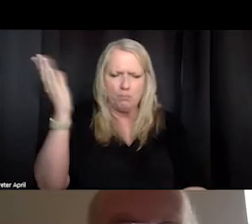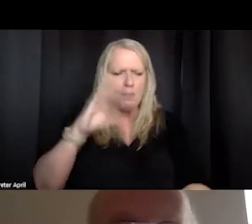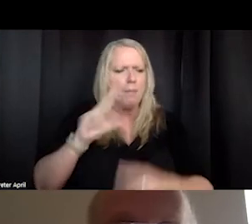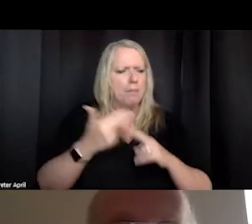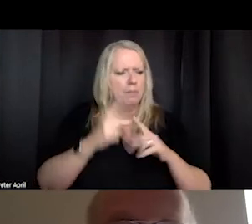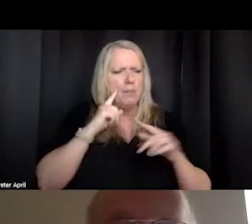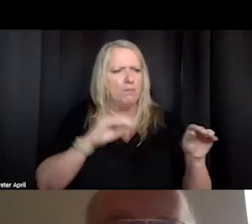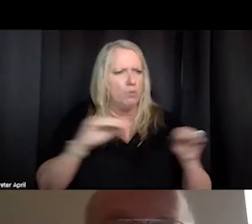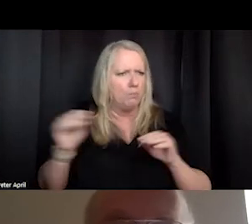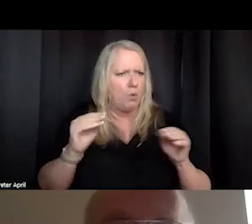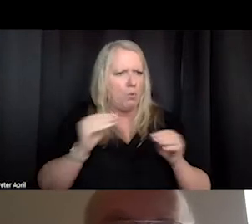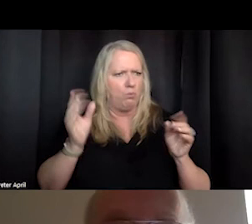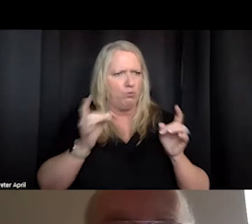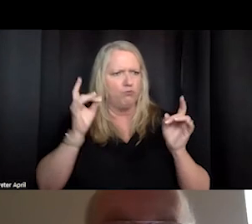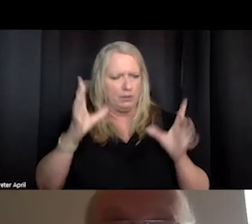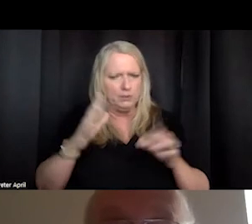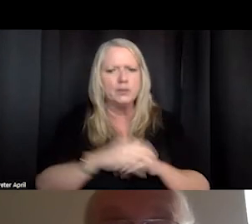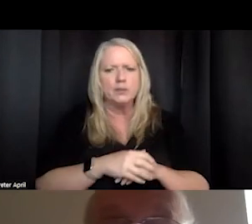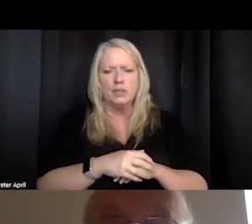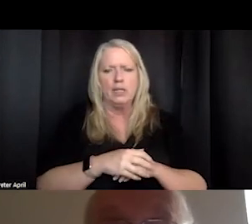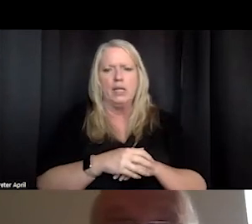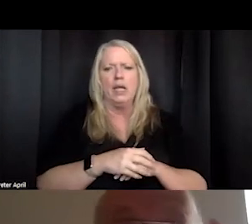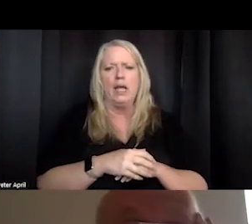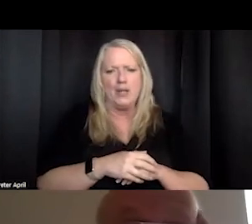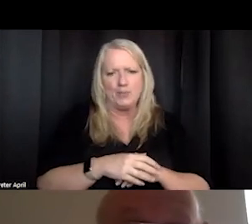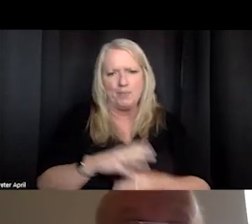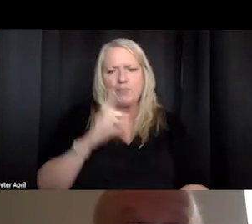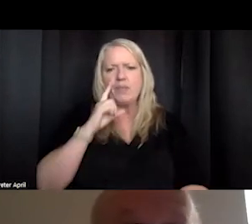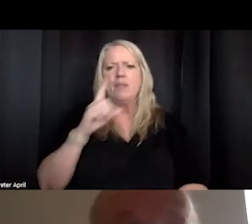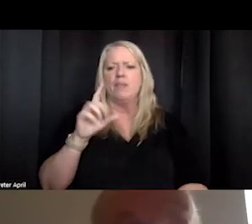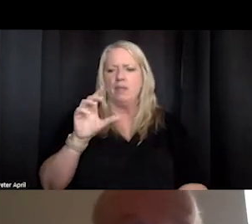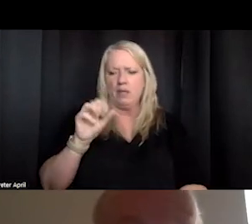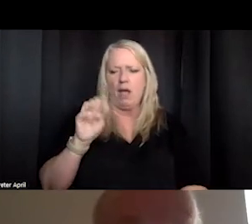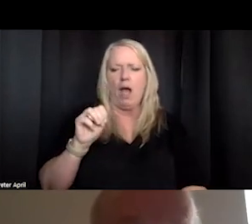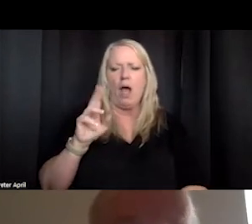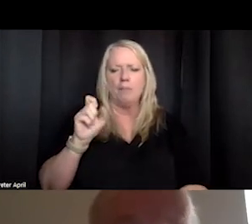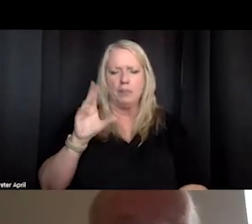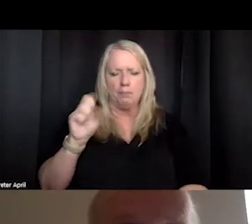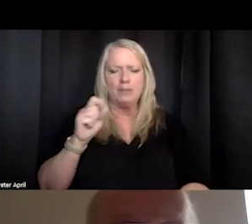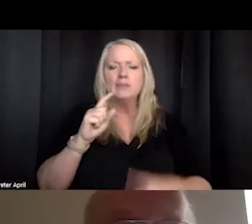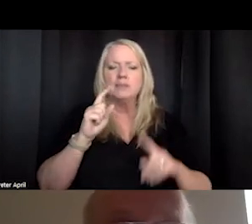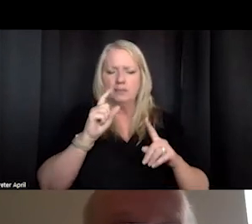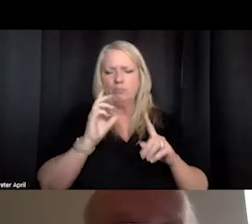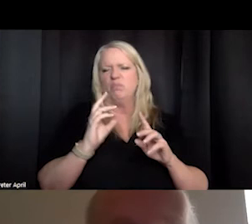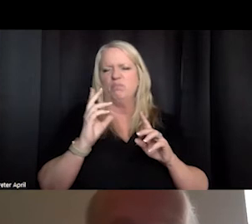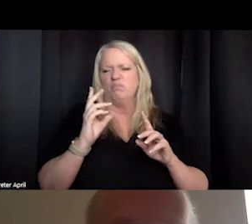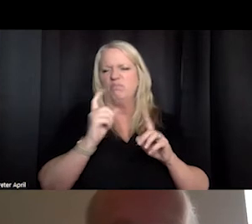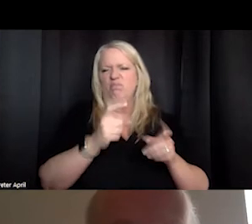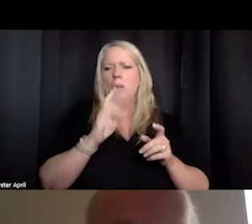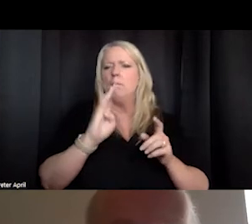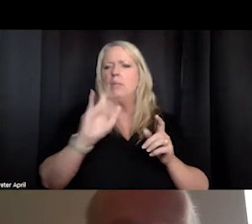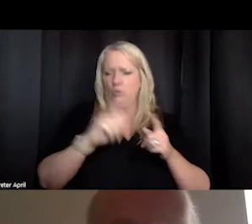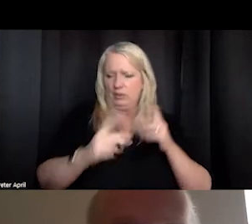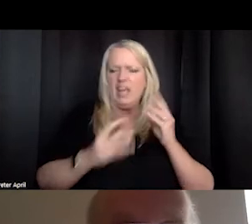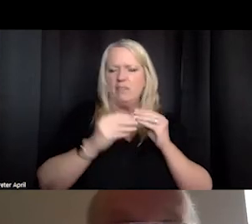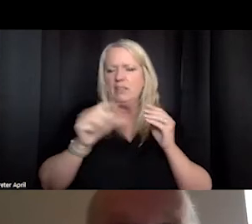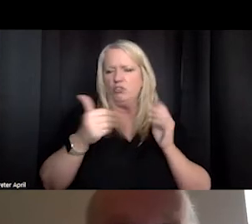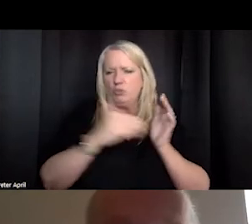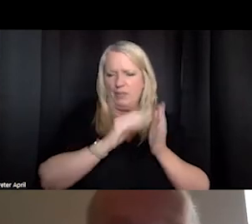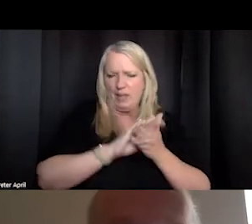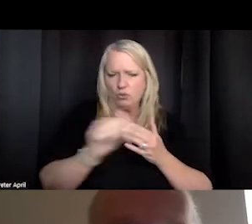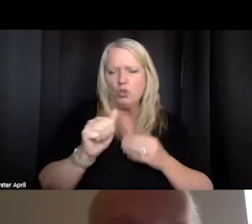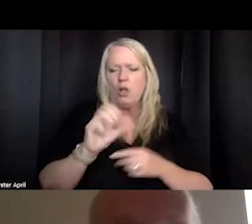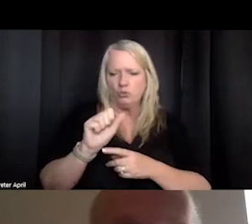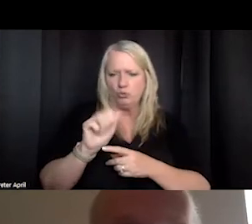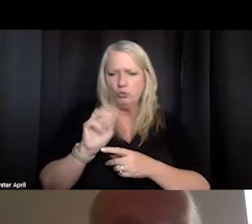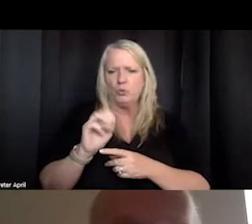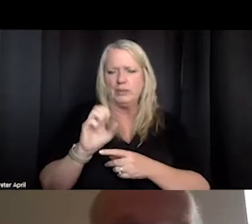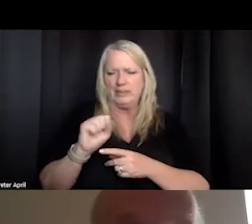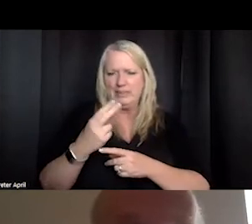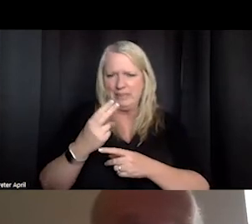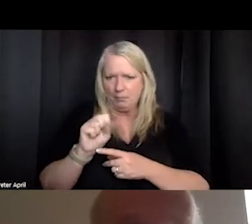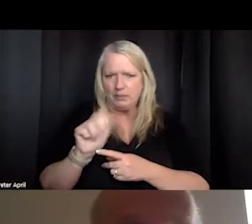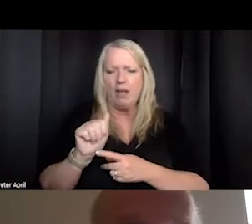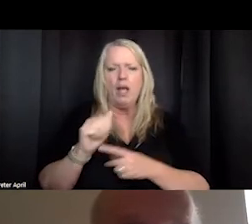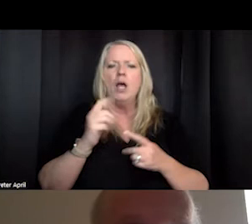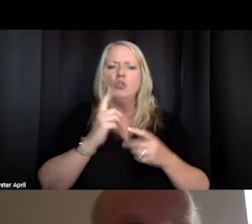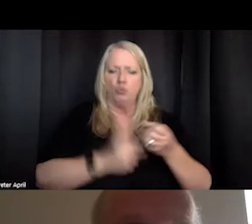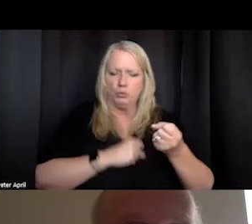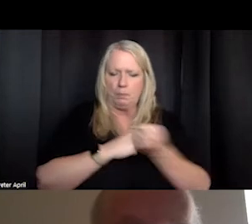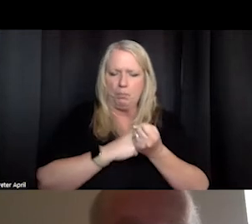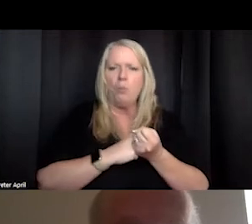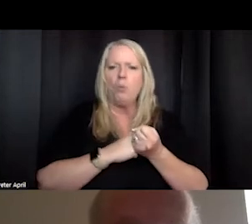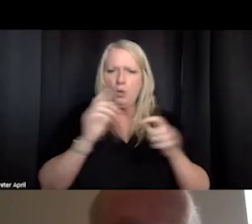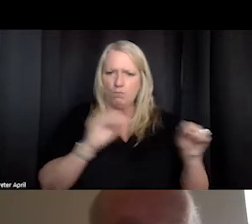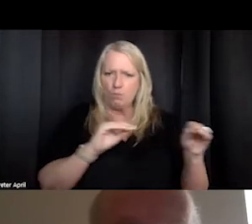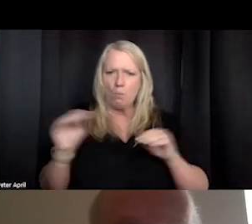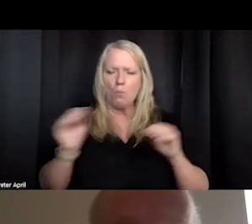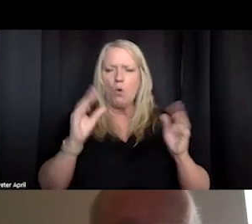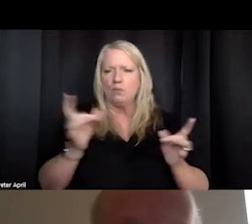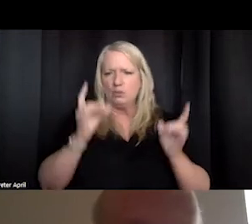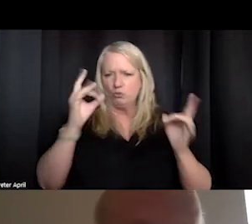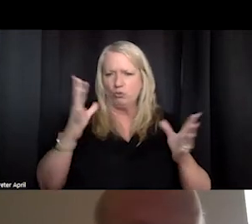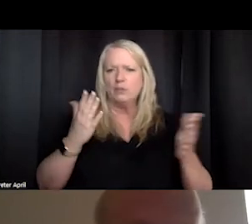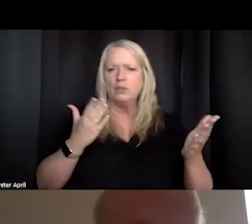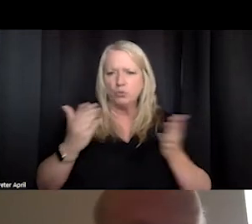$2 MILLION TO SAMHSA TO SUPPORT MOBILE CRISIS SERVICES. CRISIS IS PARTNERSHIPS.